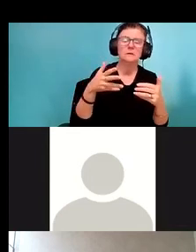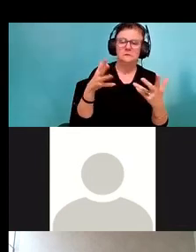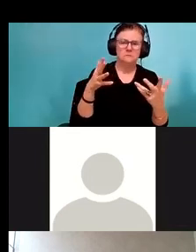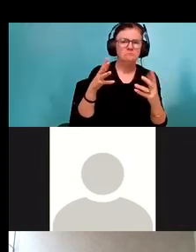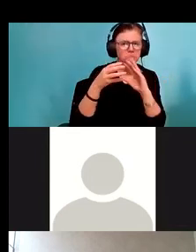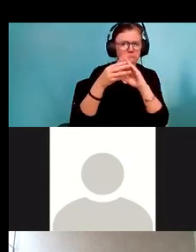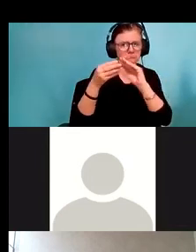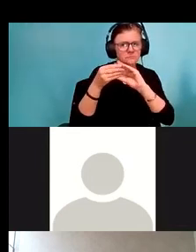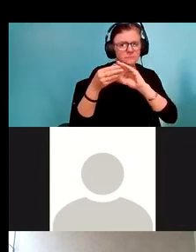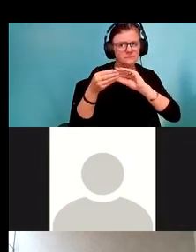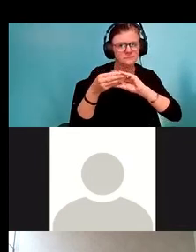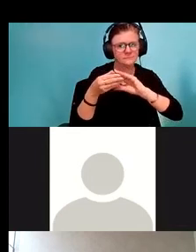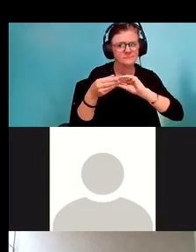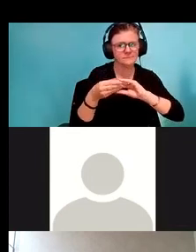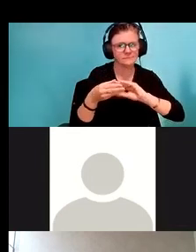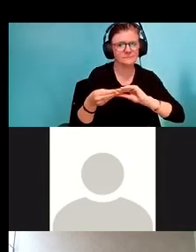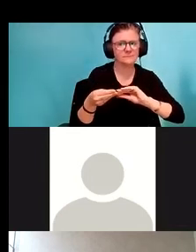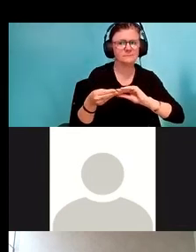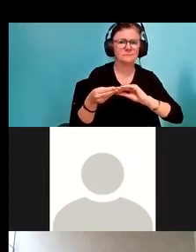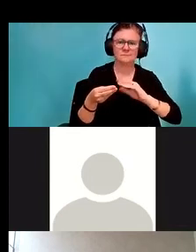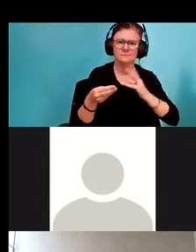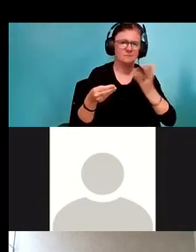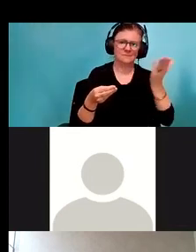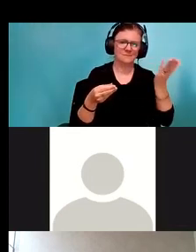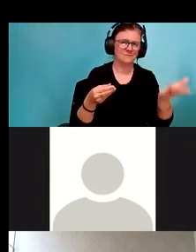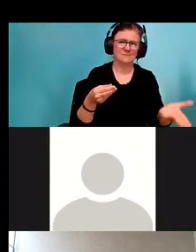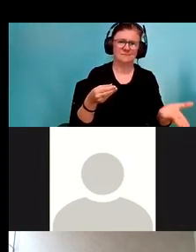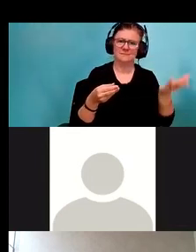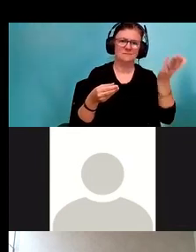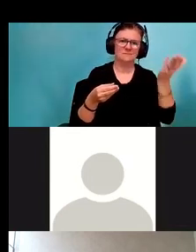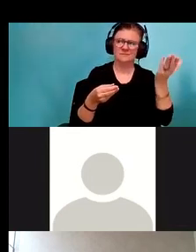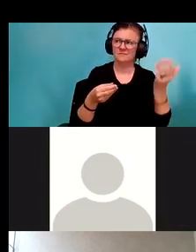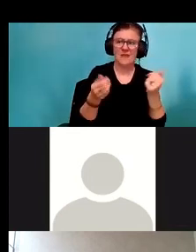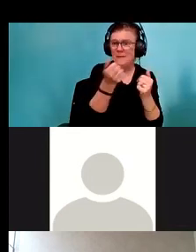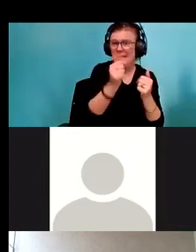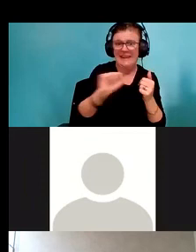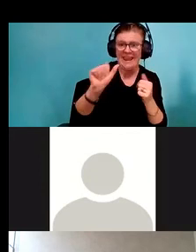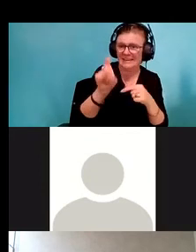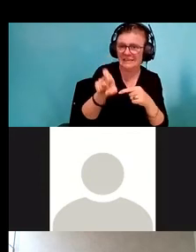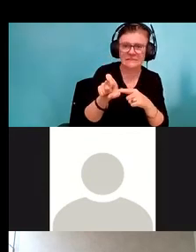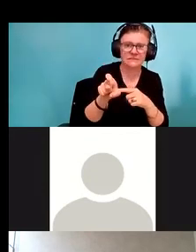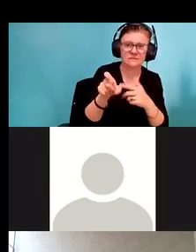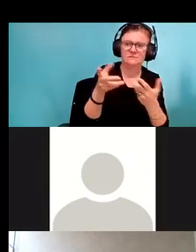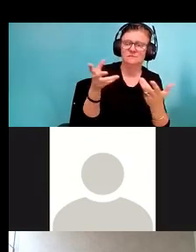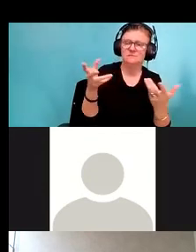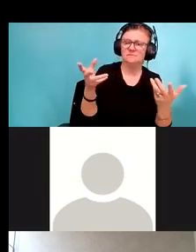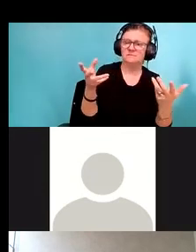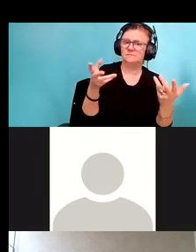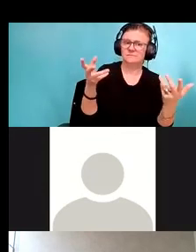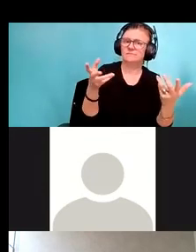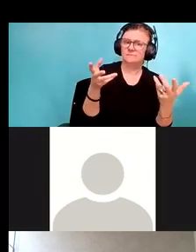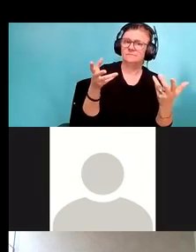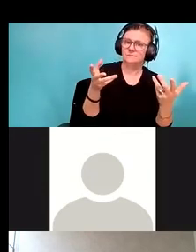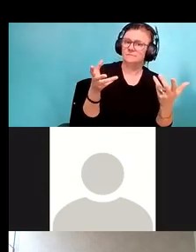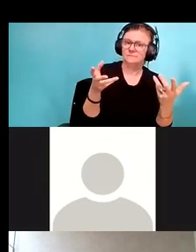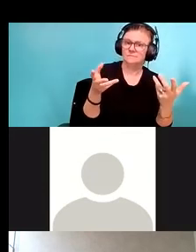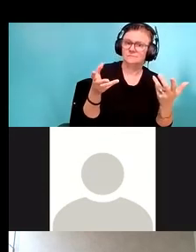It's really where you can write about anything that's a need that is alive in your community